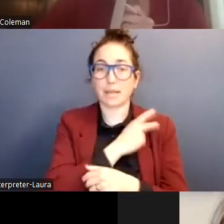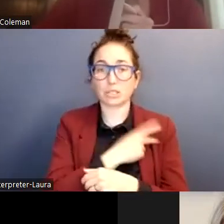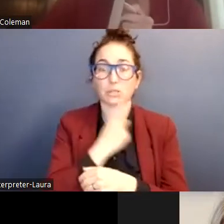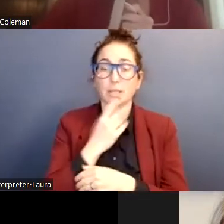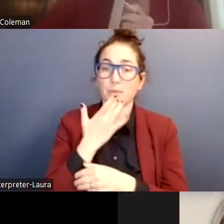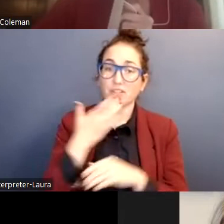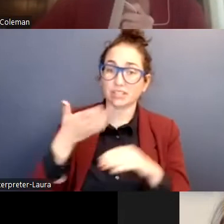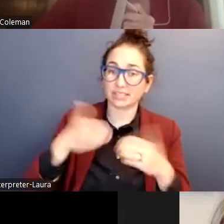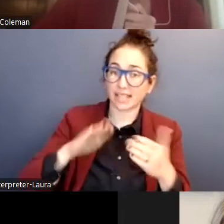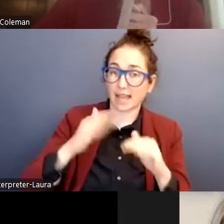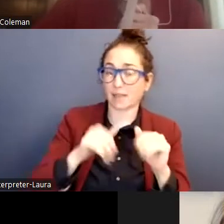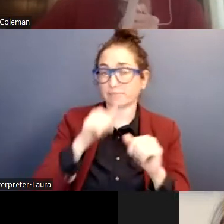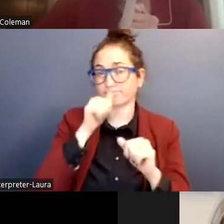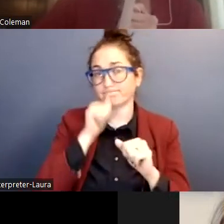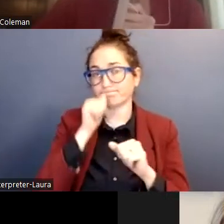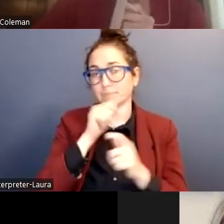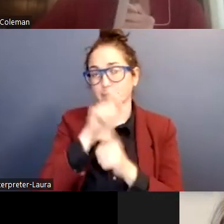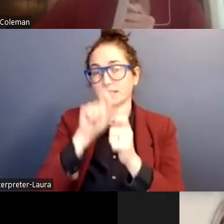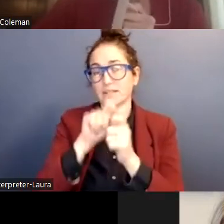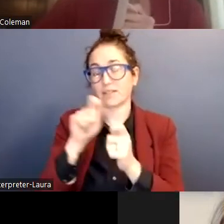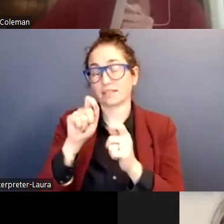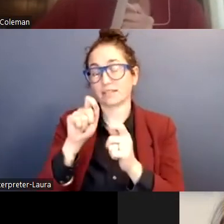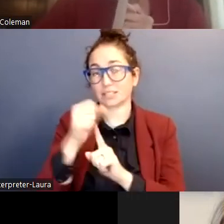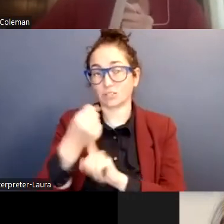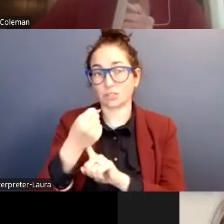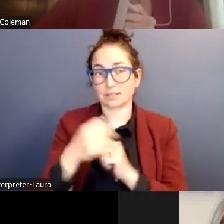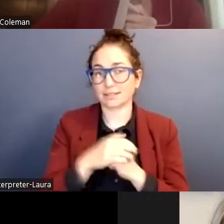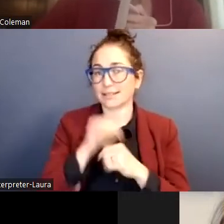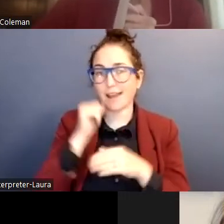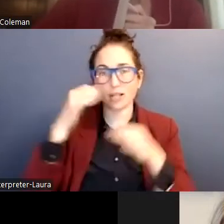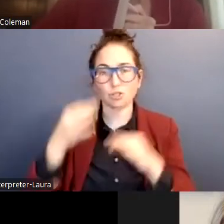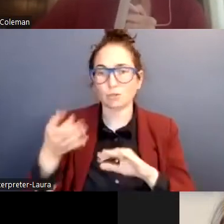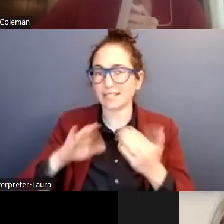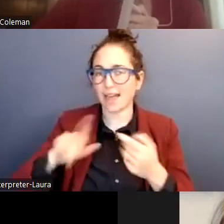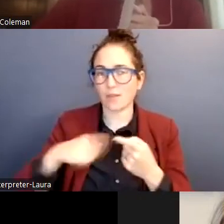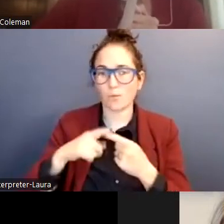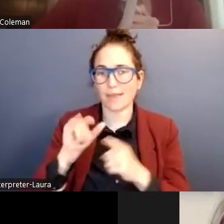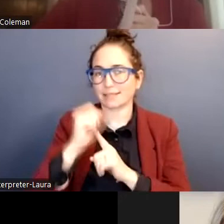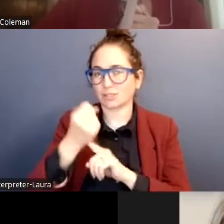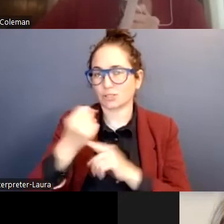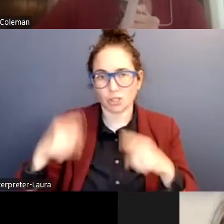that endure a third condition did not choose death once that condition occurred. That quote,